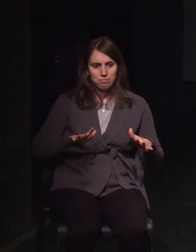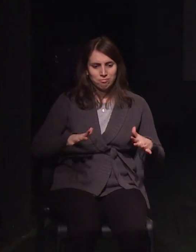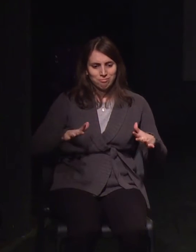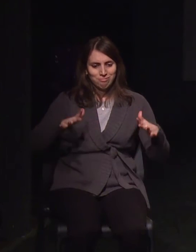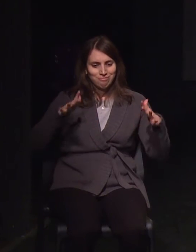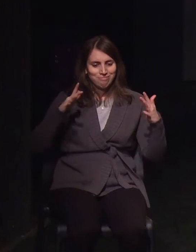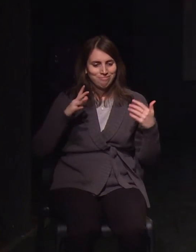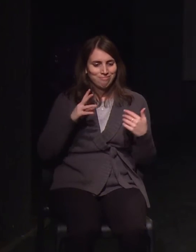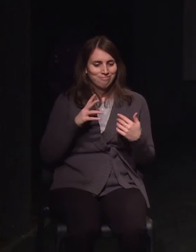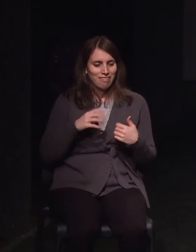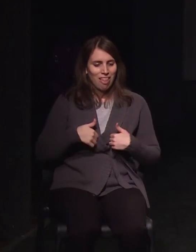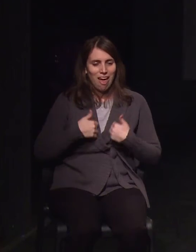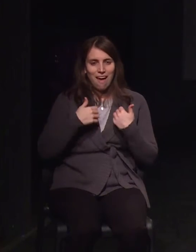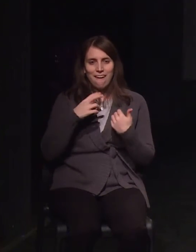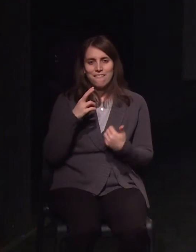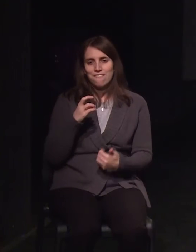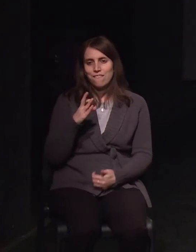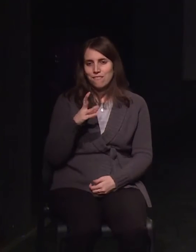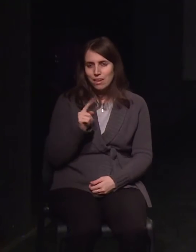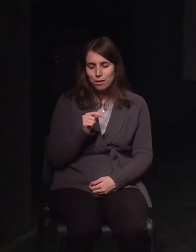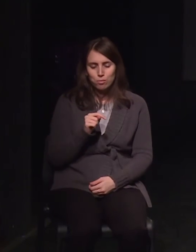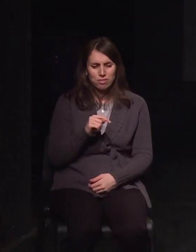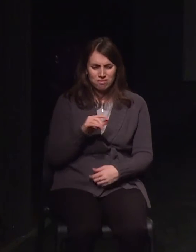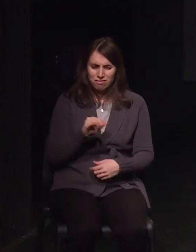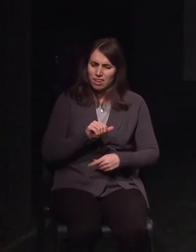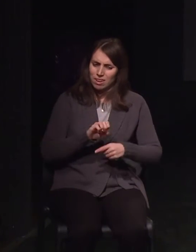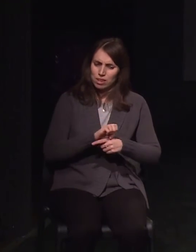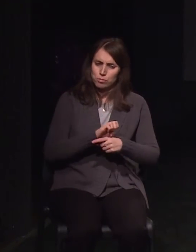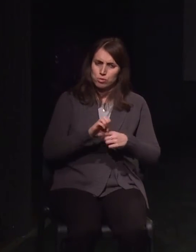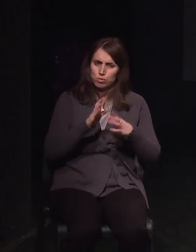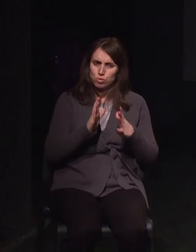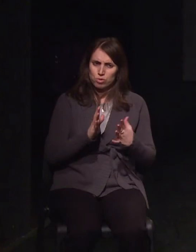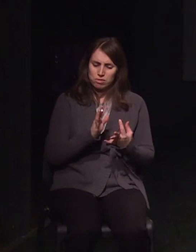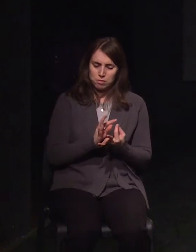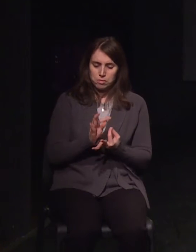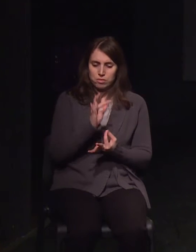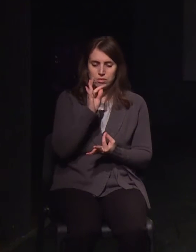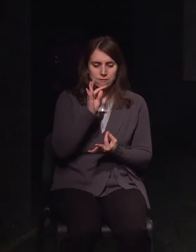Figuring it out, how to do it, how to make better art every moment that you could.